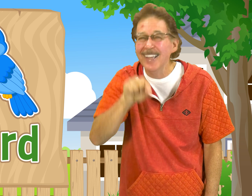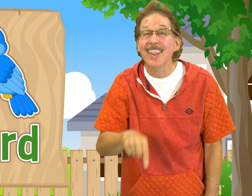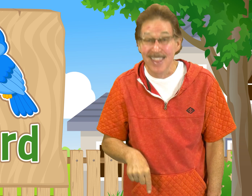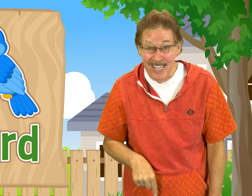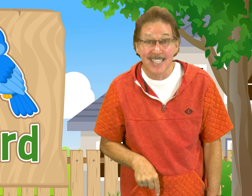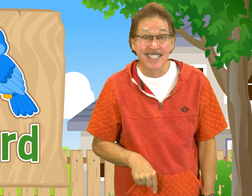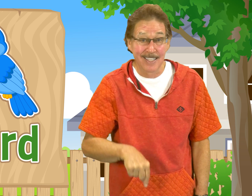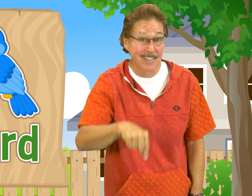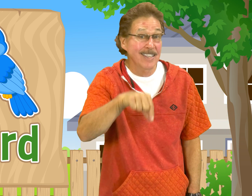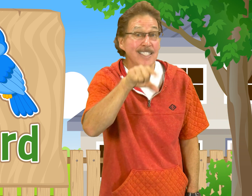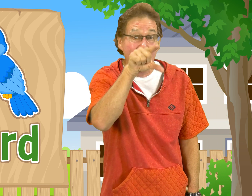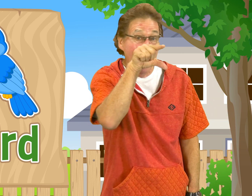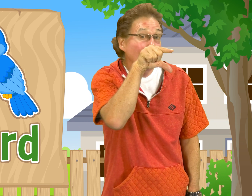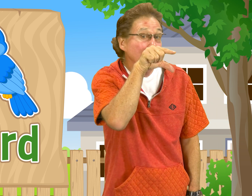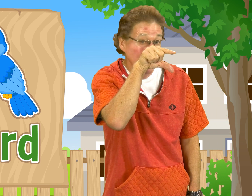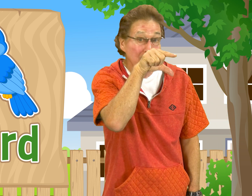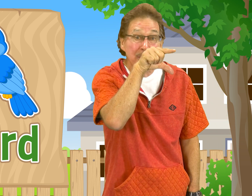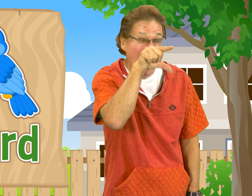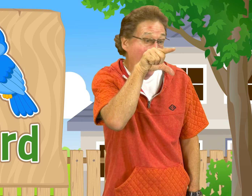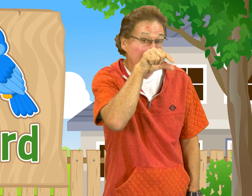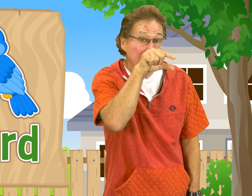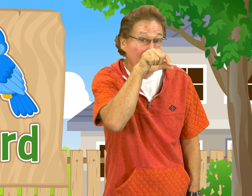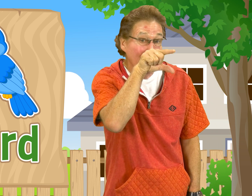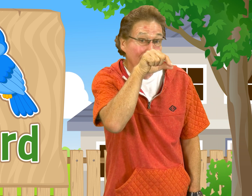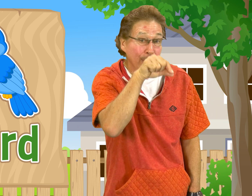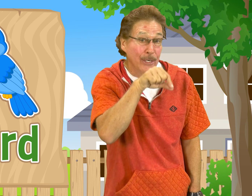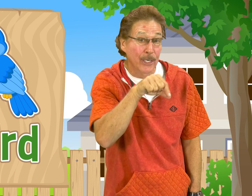This is how you sign bird